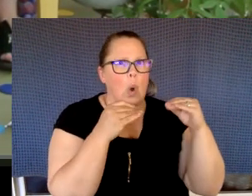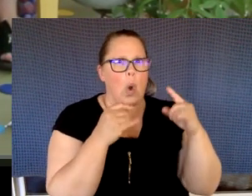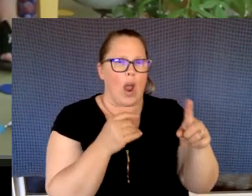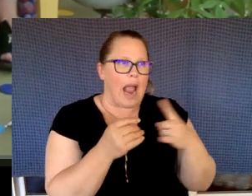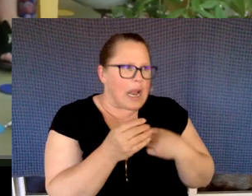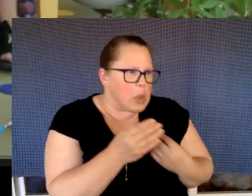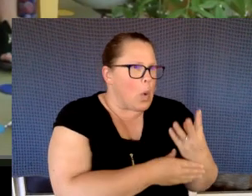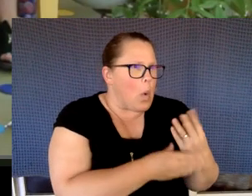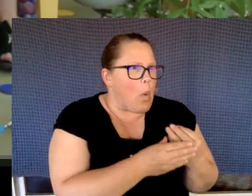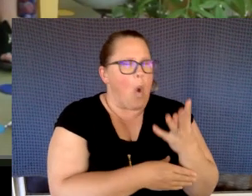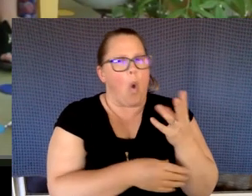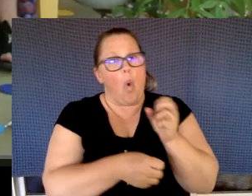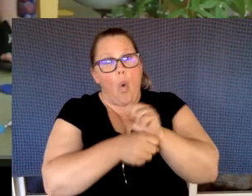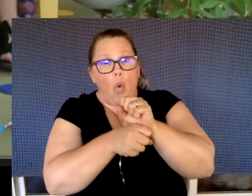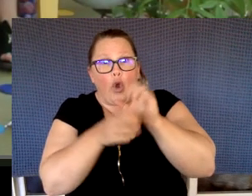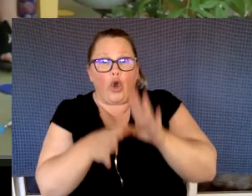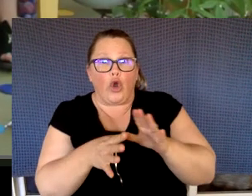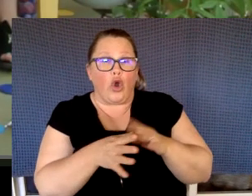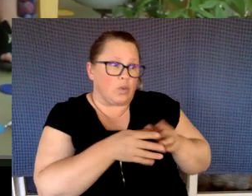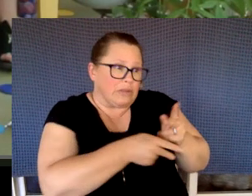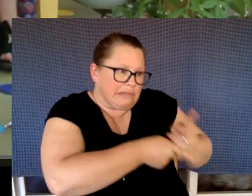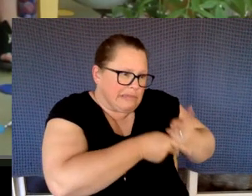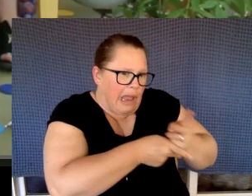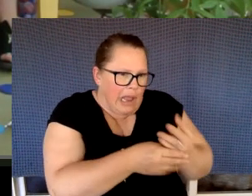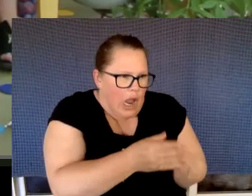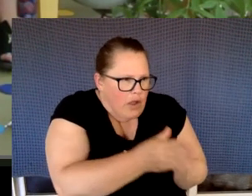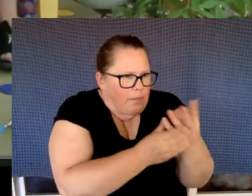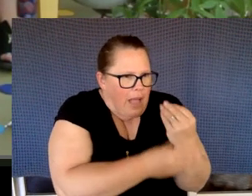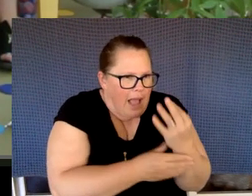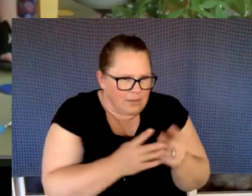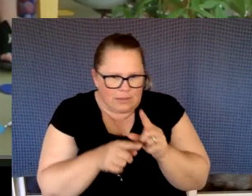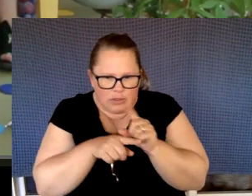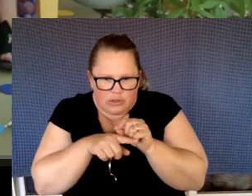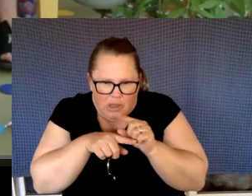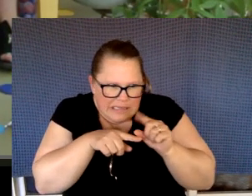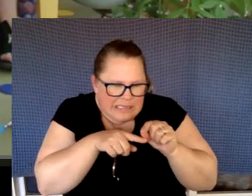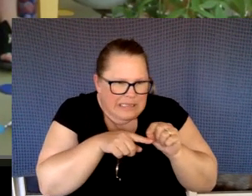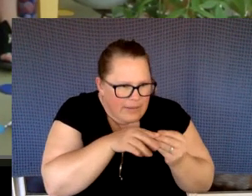and workers tended the plants as they matured from seeds to sprouts to stalks.